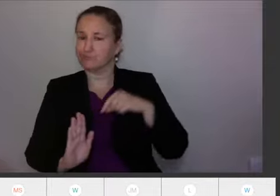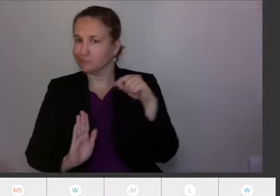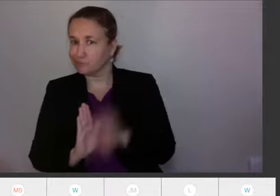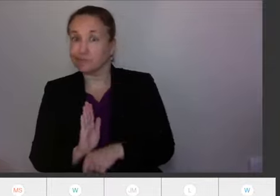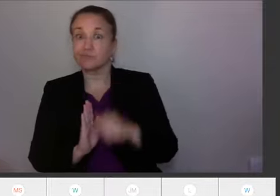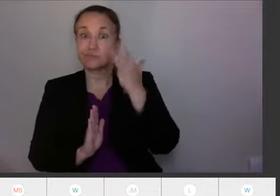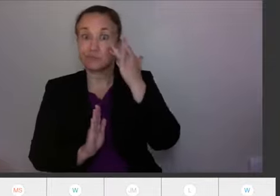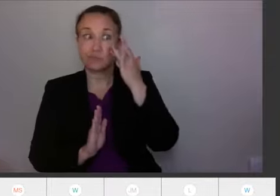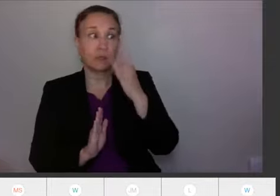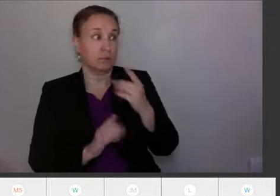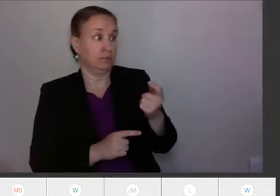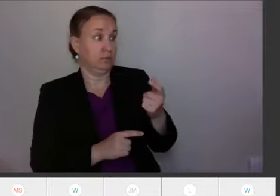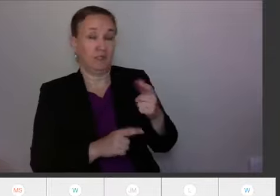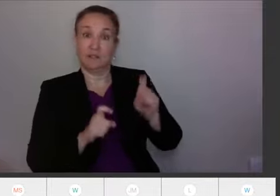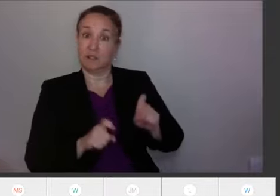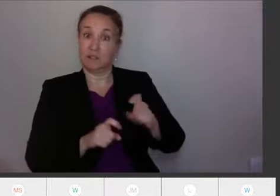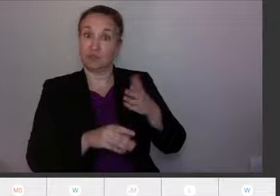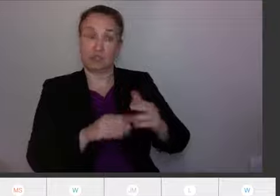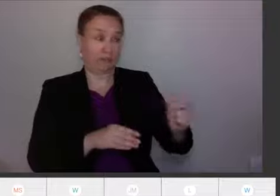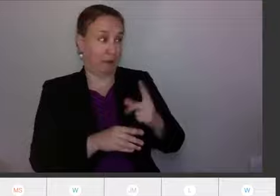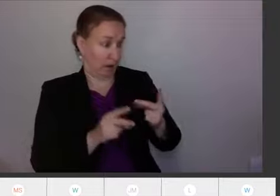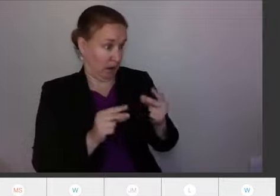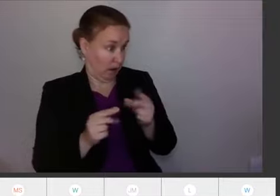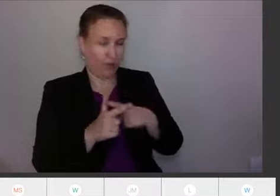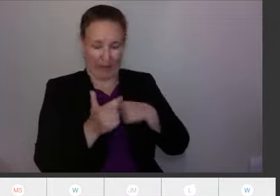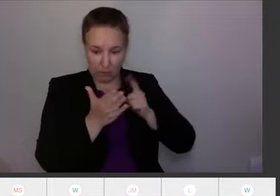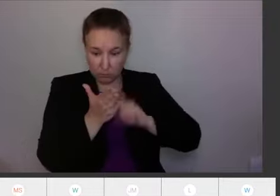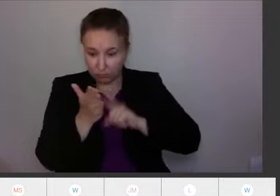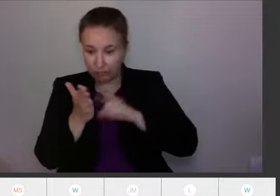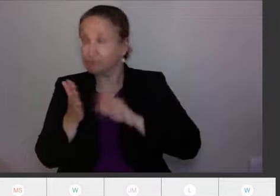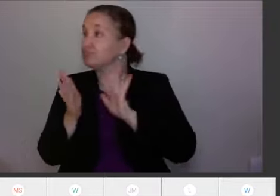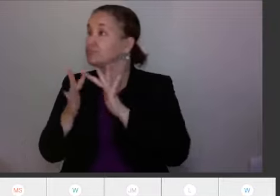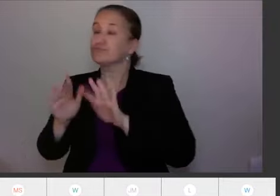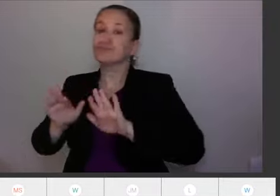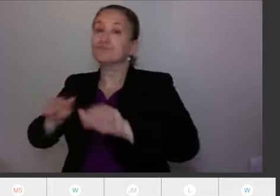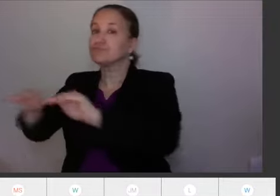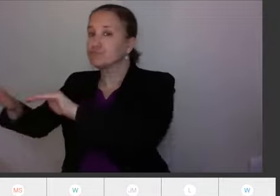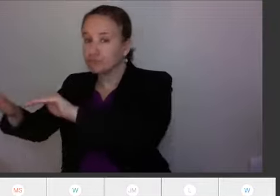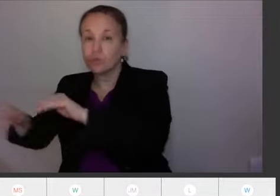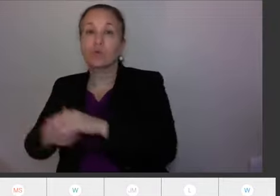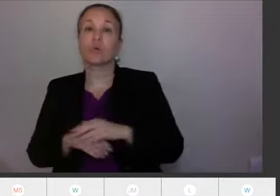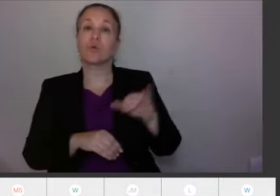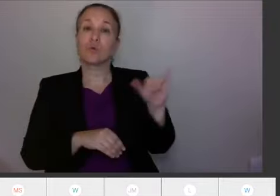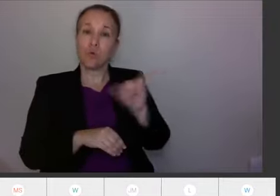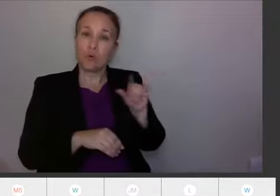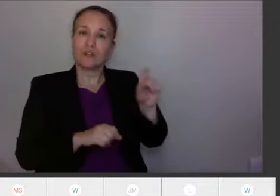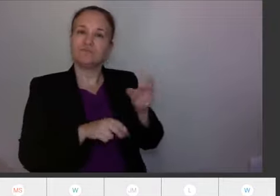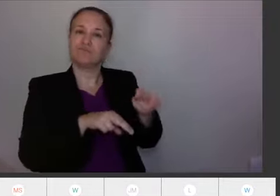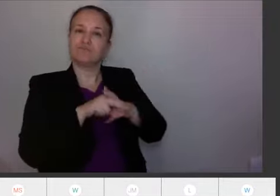so quickly and they also have the ability to increase the amount of tests that we're sending them